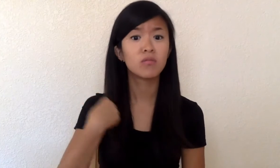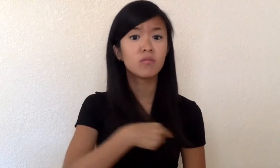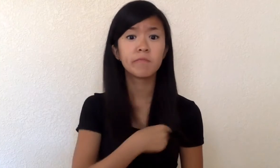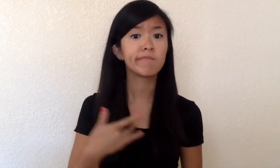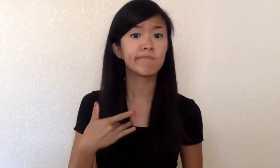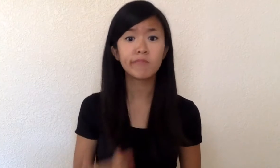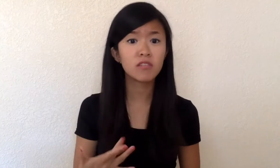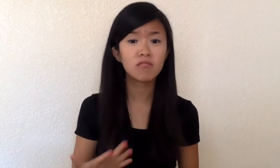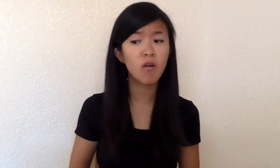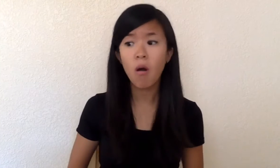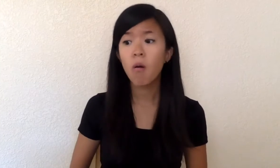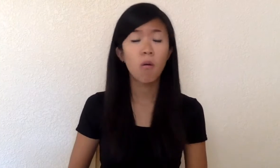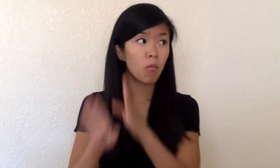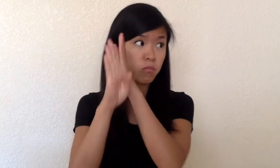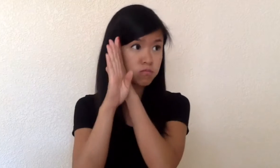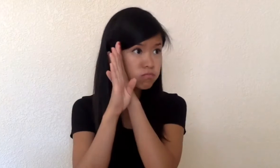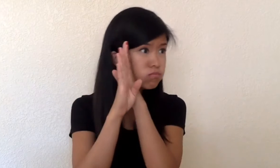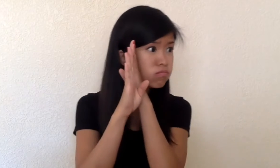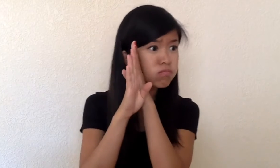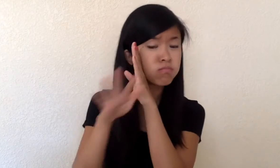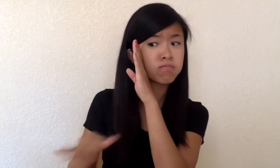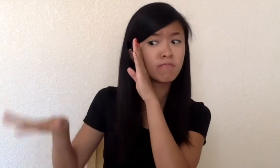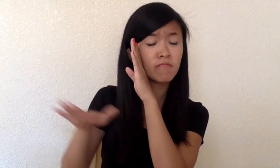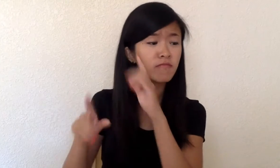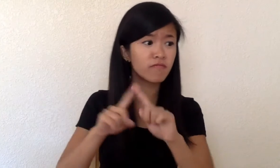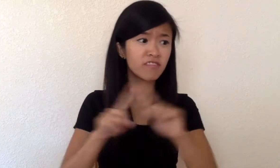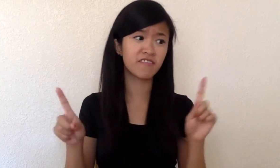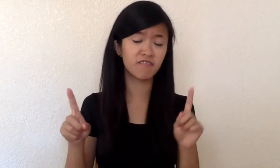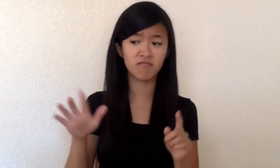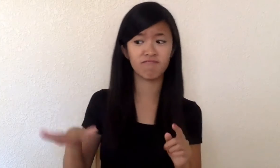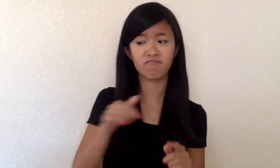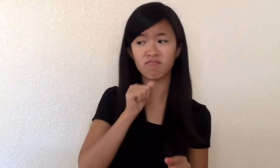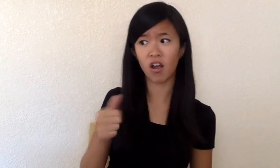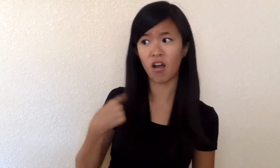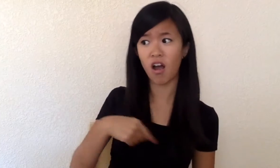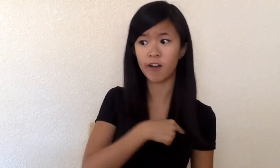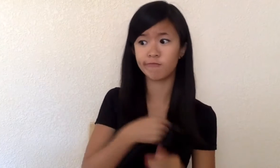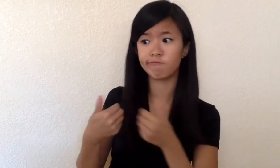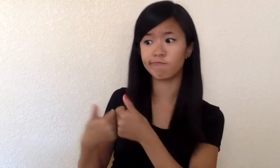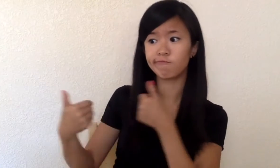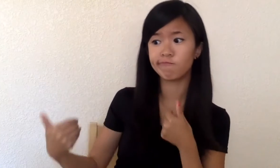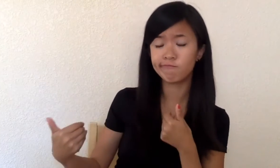our instinct is sometimes to shield ourselves and point at all the ways we are different from them.